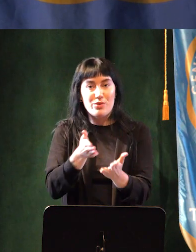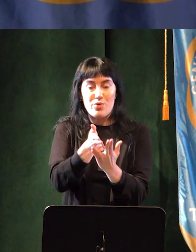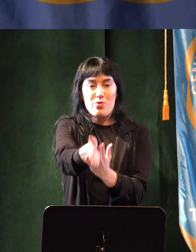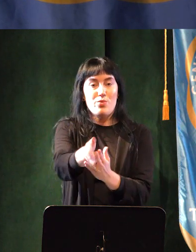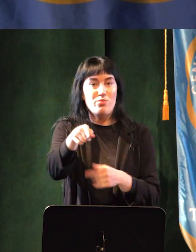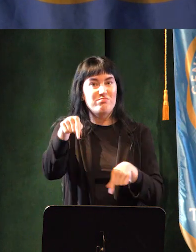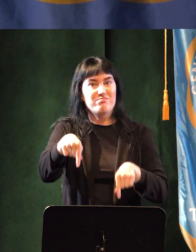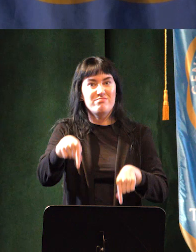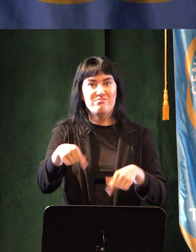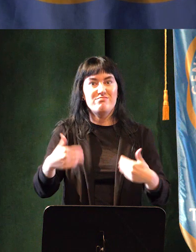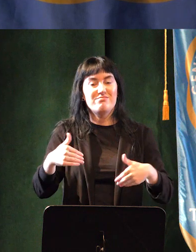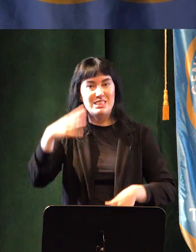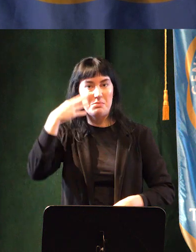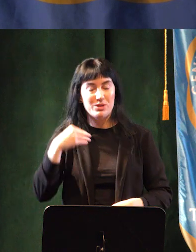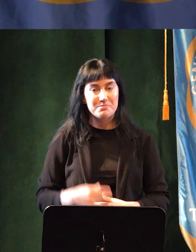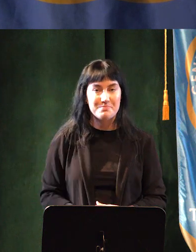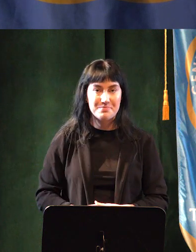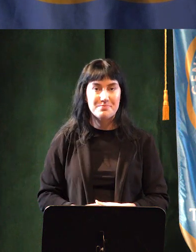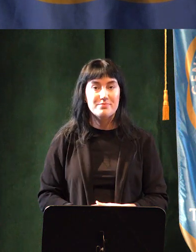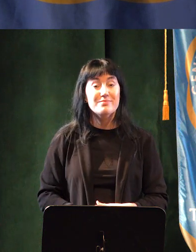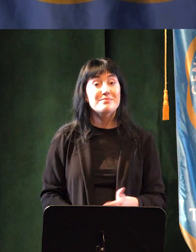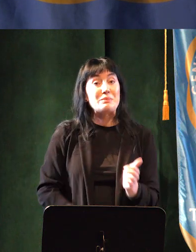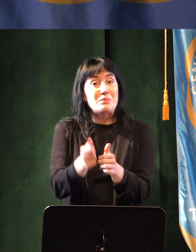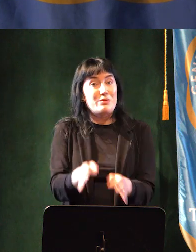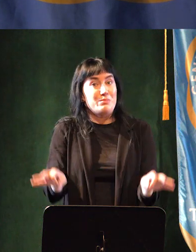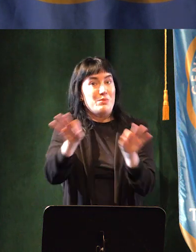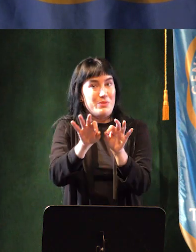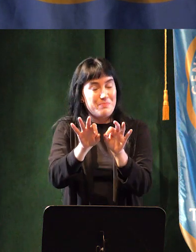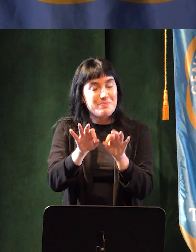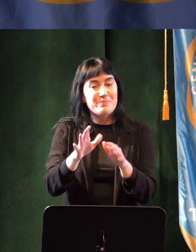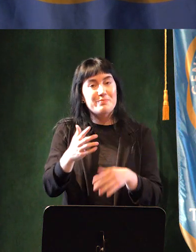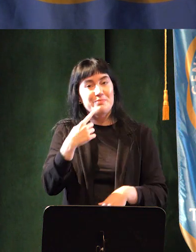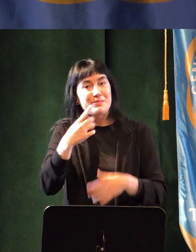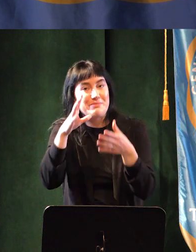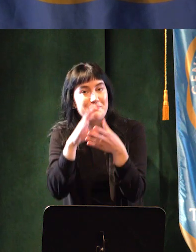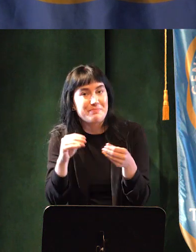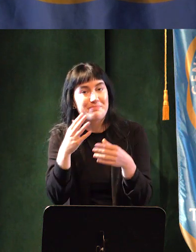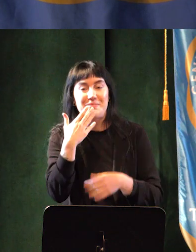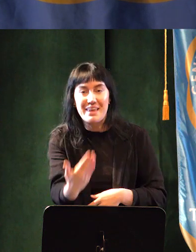times unlike any other and most importantly I want to say thank you to